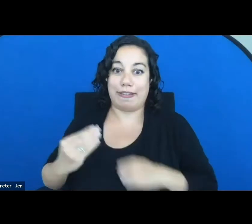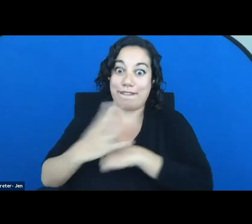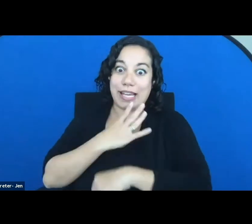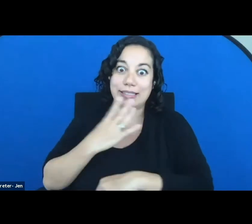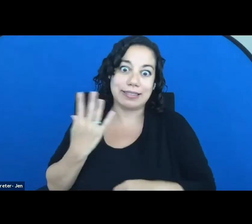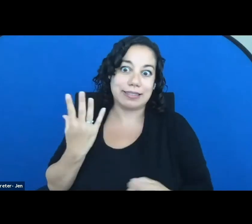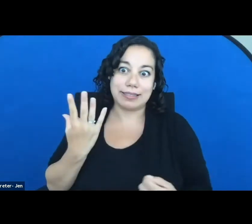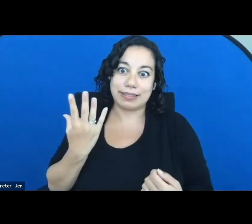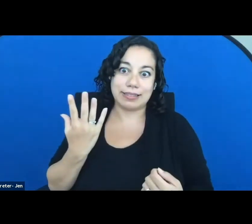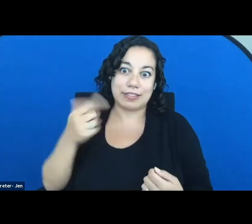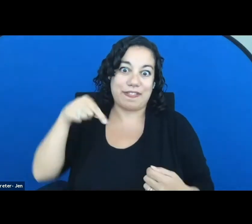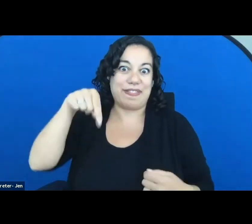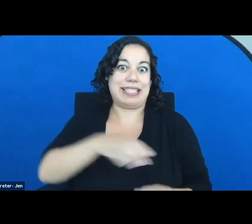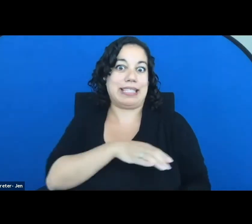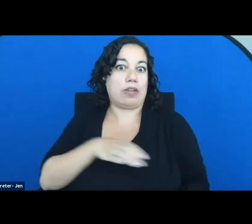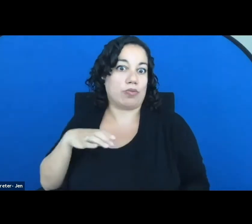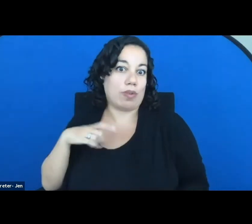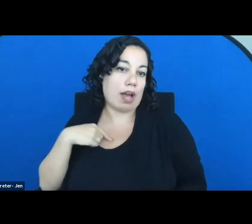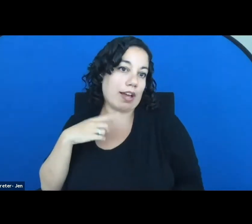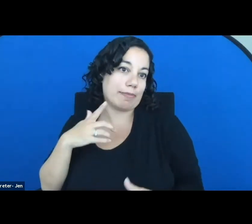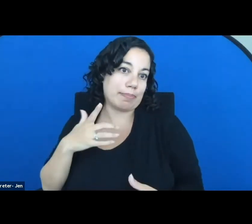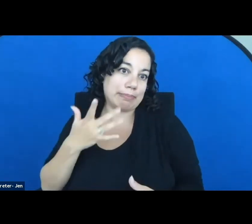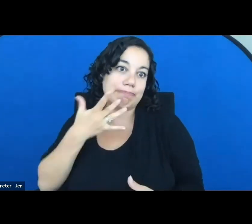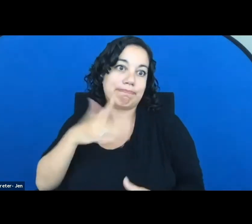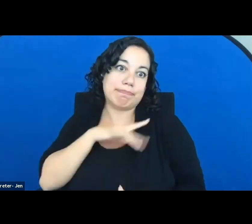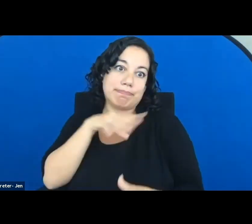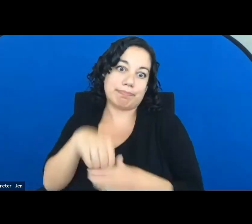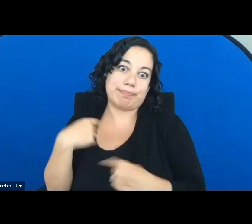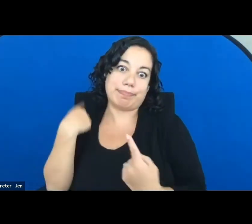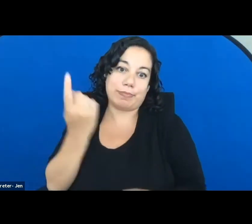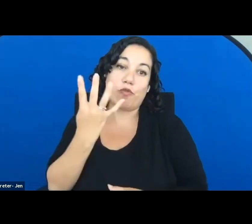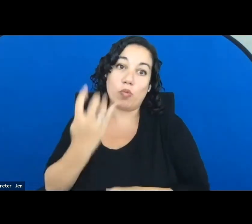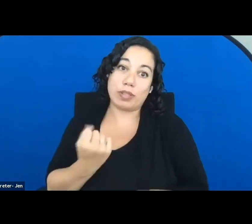this Council that I’ve been privileged to serve on the last four years, as I represent